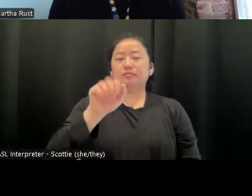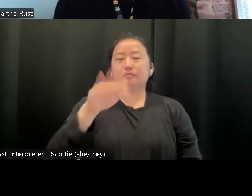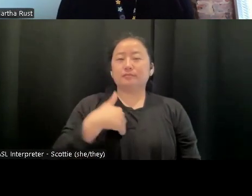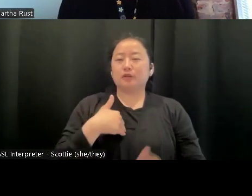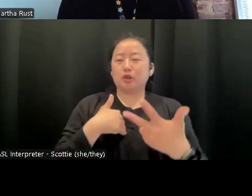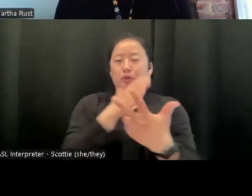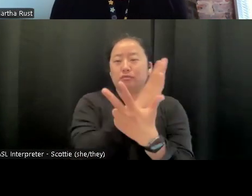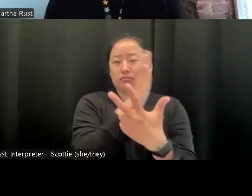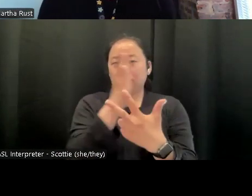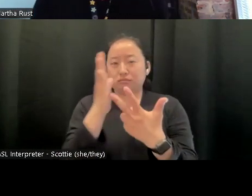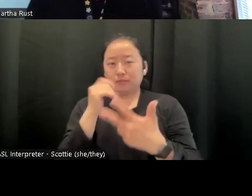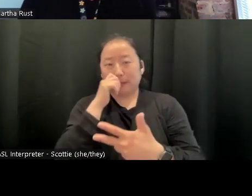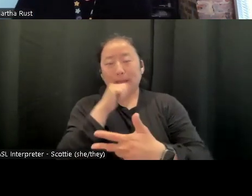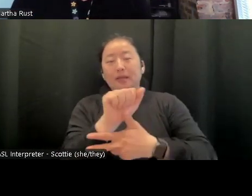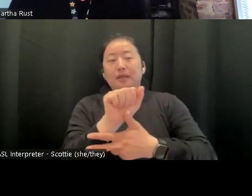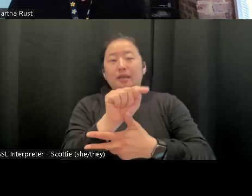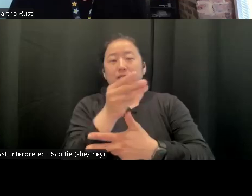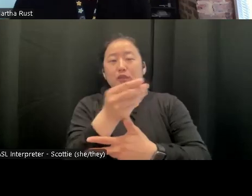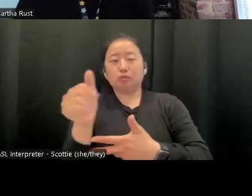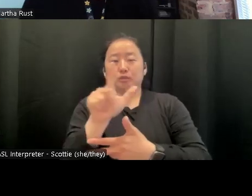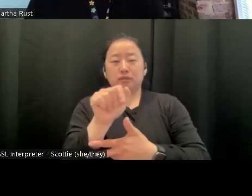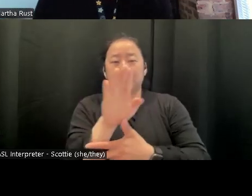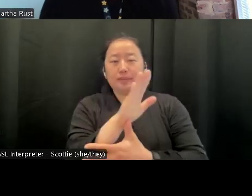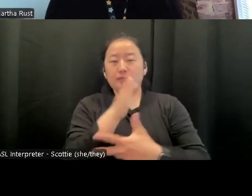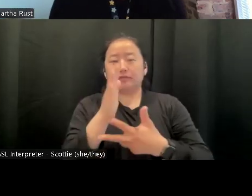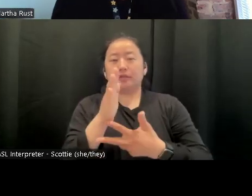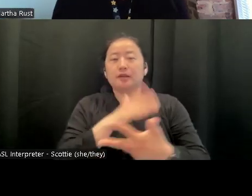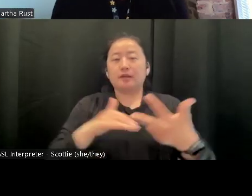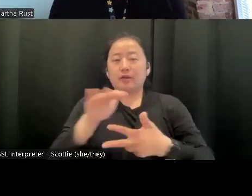We have the AT solutions lab, environmental access lab,